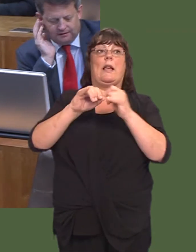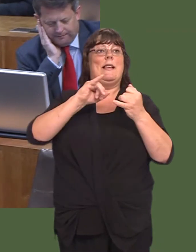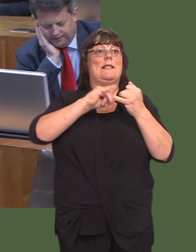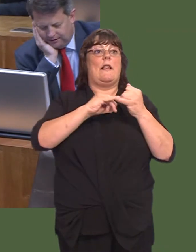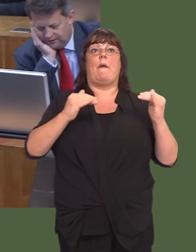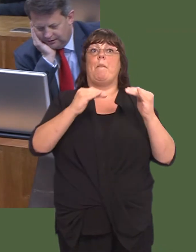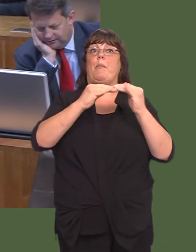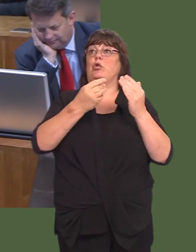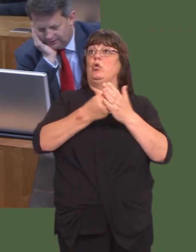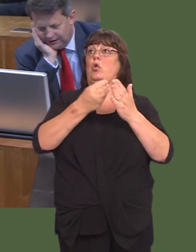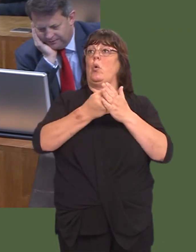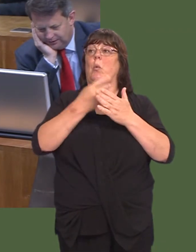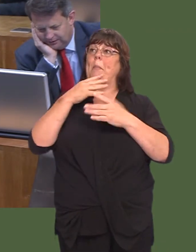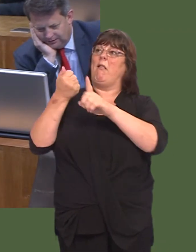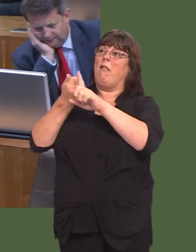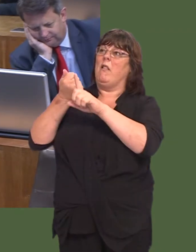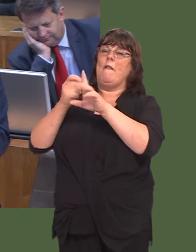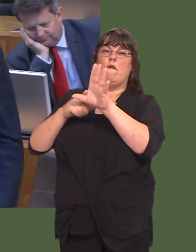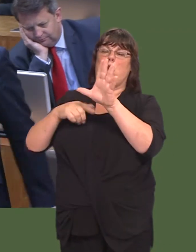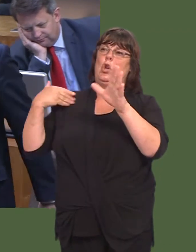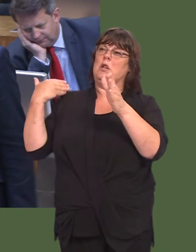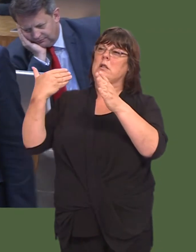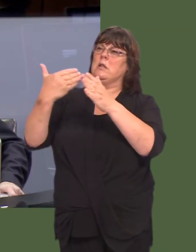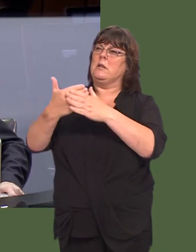of the Severn bridge tolls, which weíve called for for years.